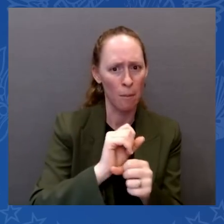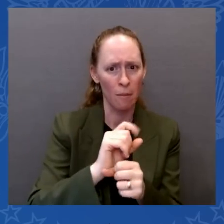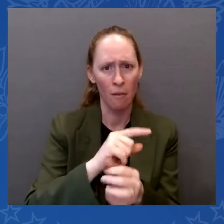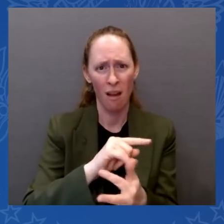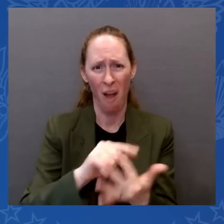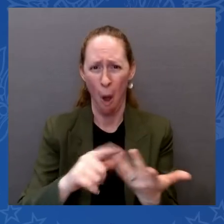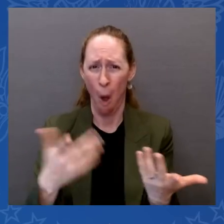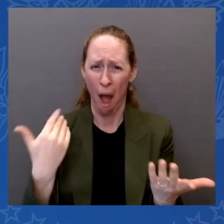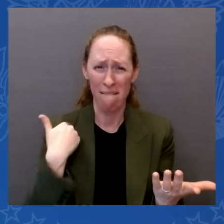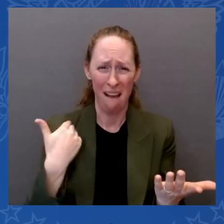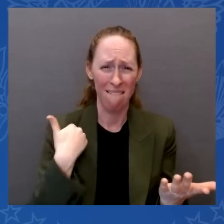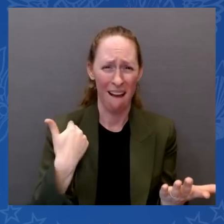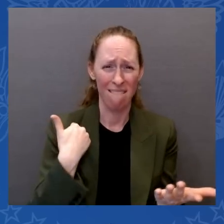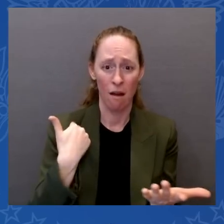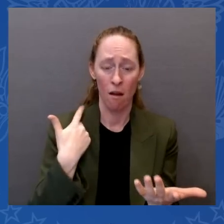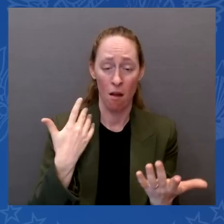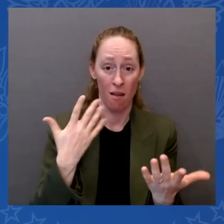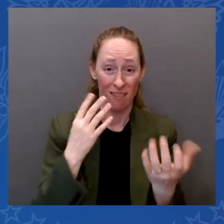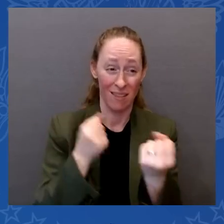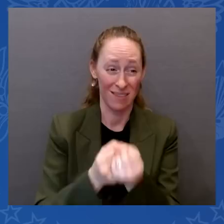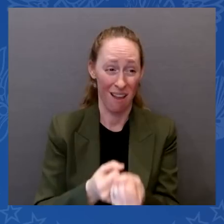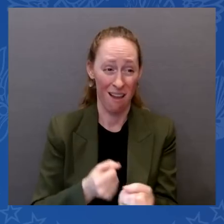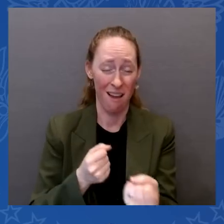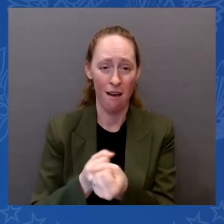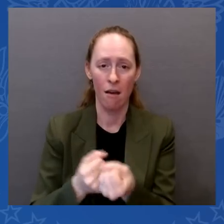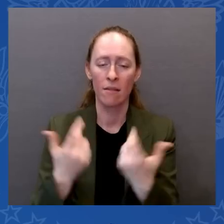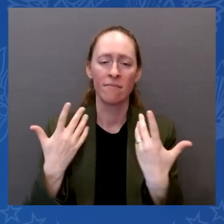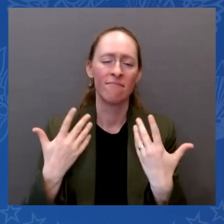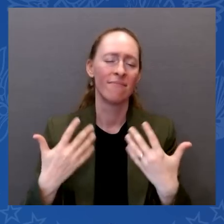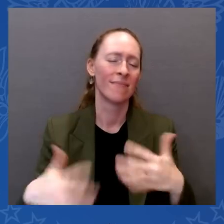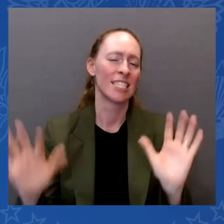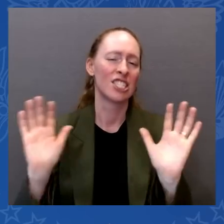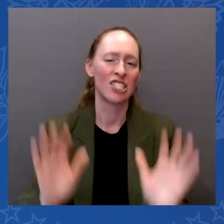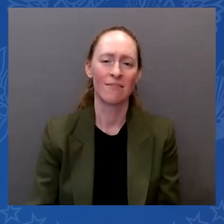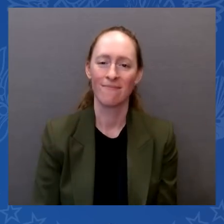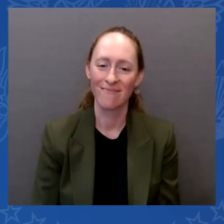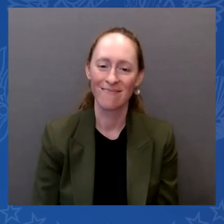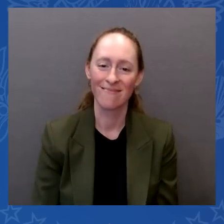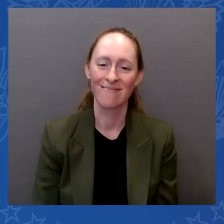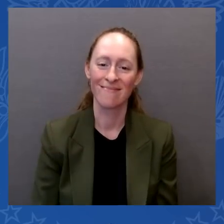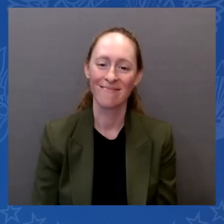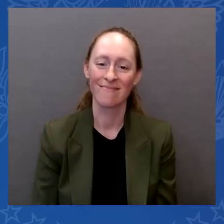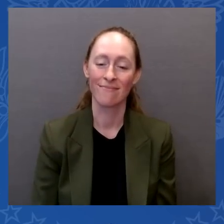to get in the deal -- educational institutions; state and local, Tribal and territorial governments;